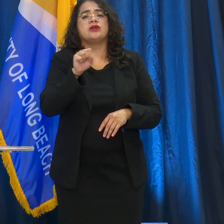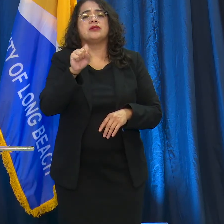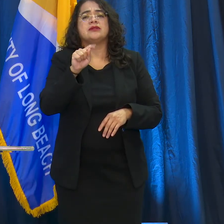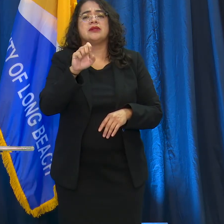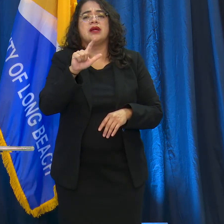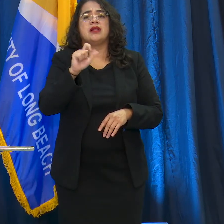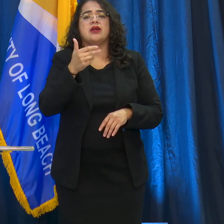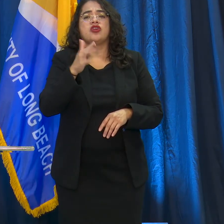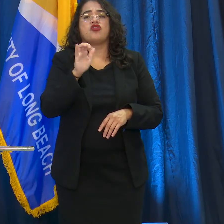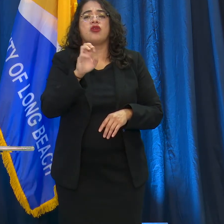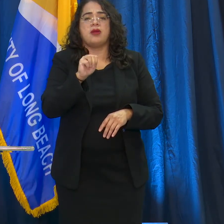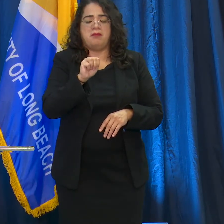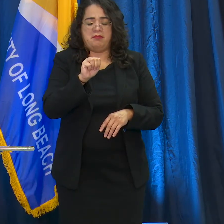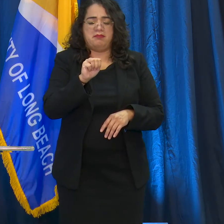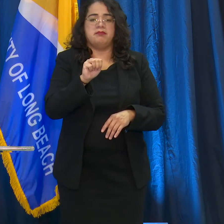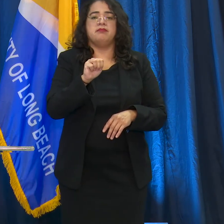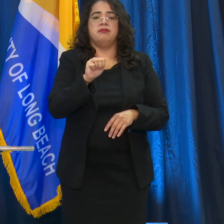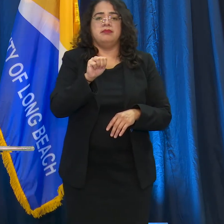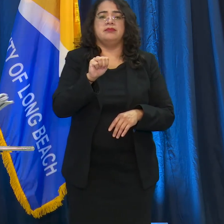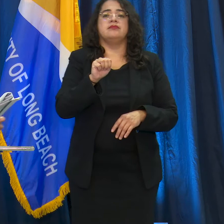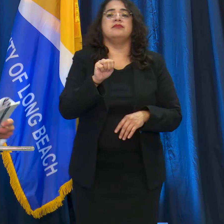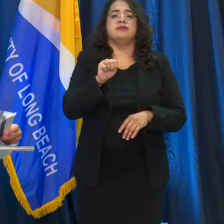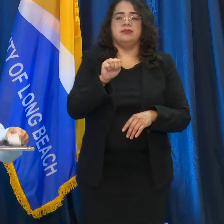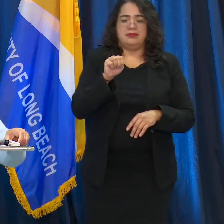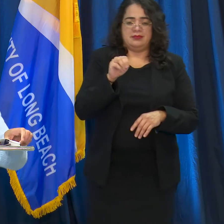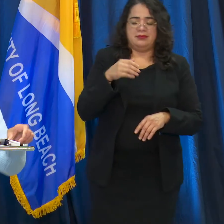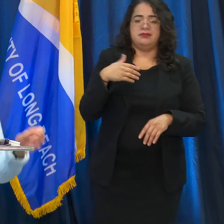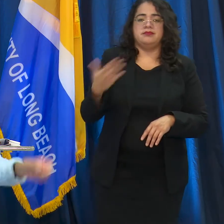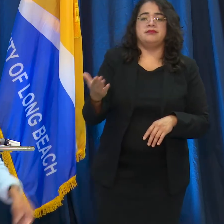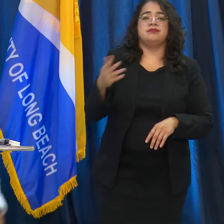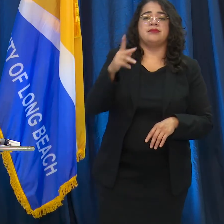also for Kelly-- with the increase in hospitalizations